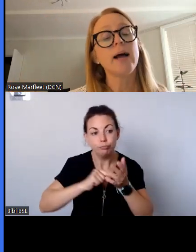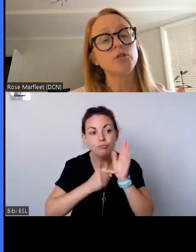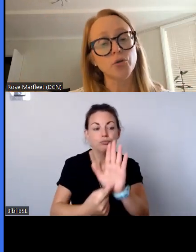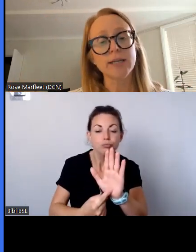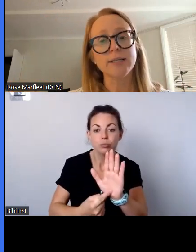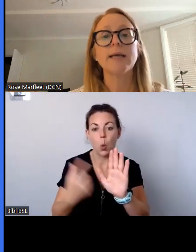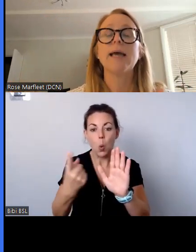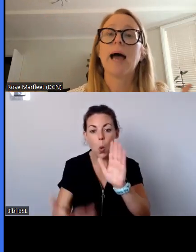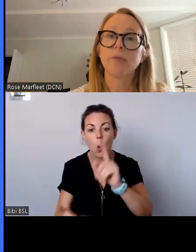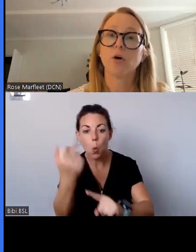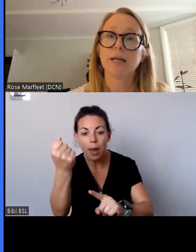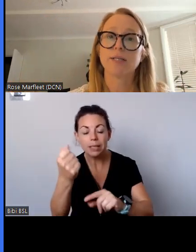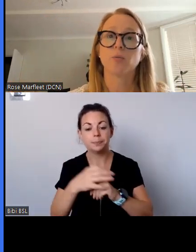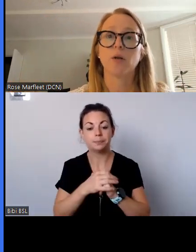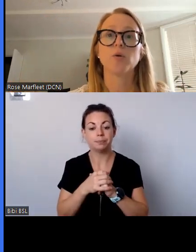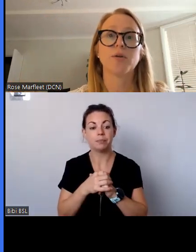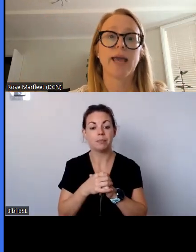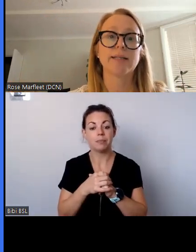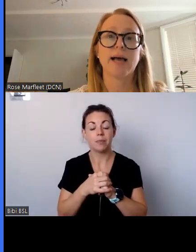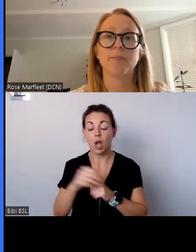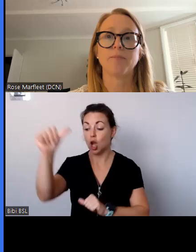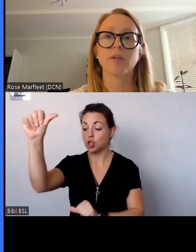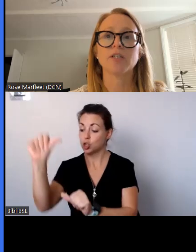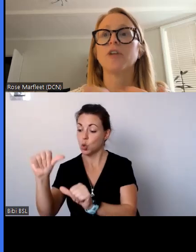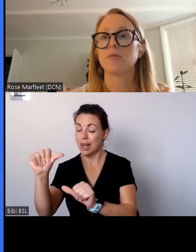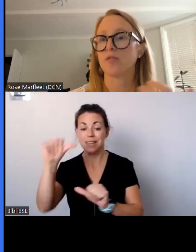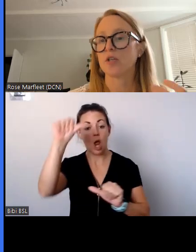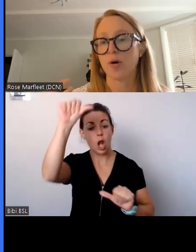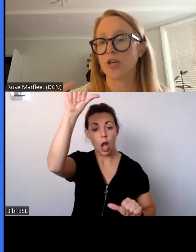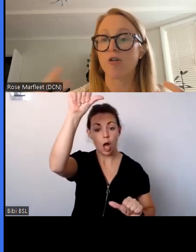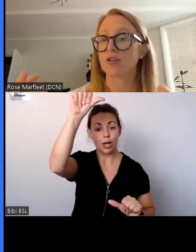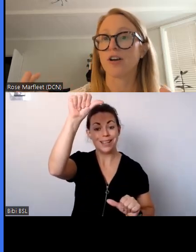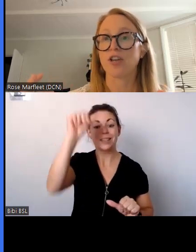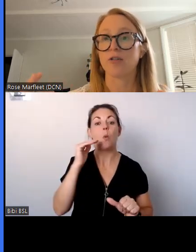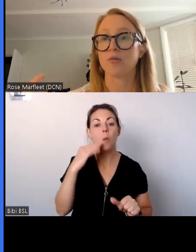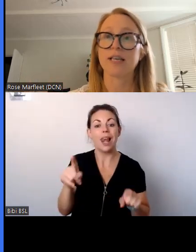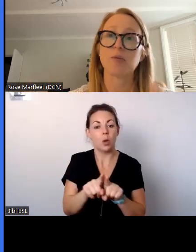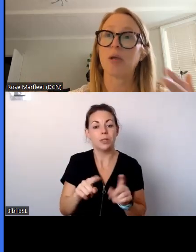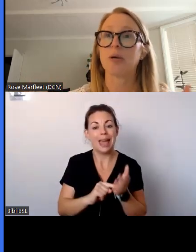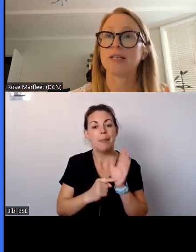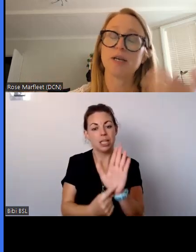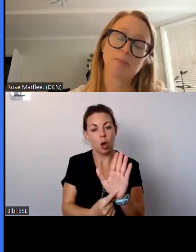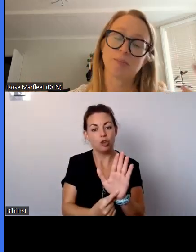Shortlist and the longlist will also get different levels of exposure across our channels in the period